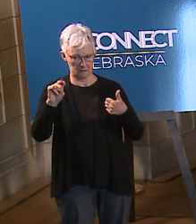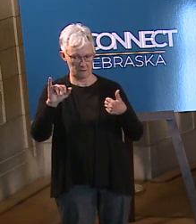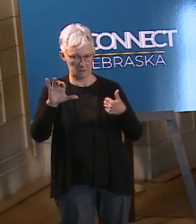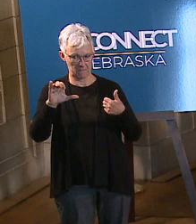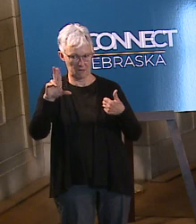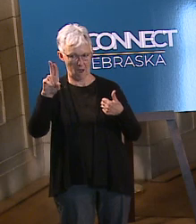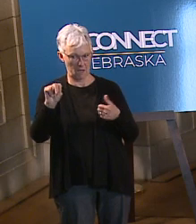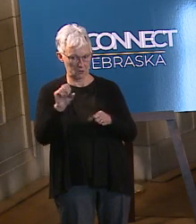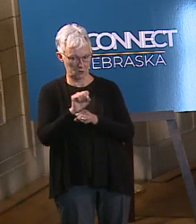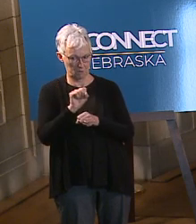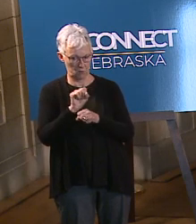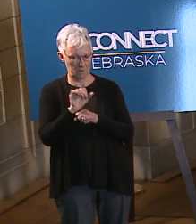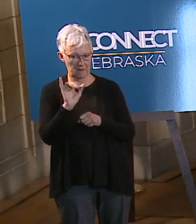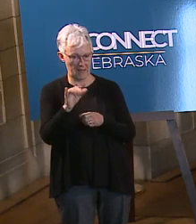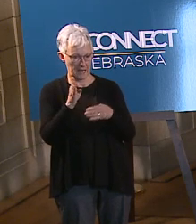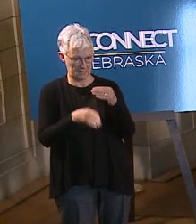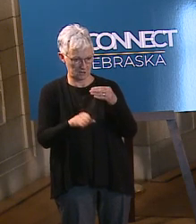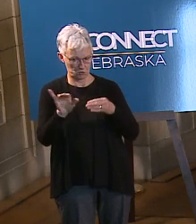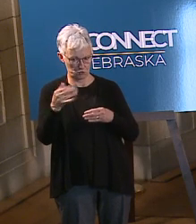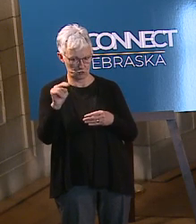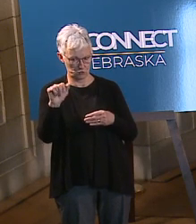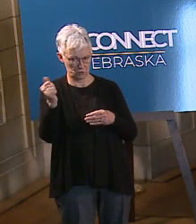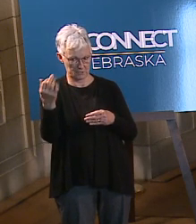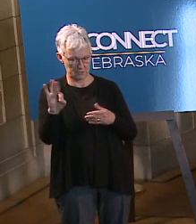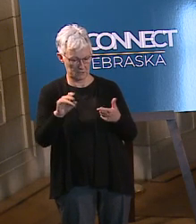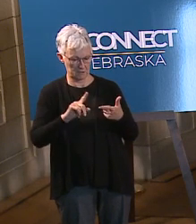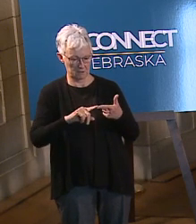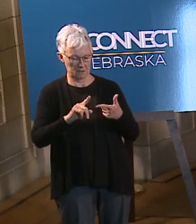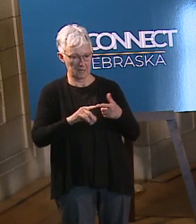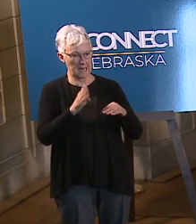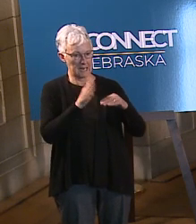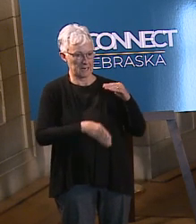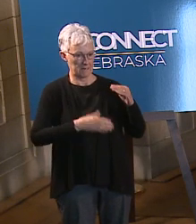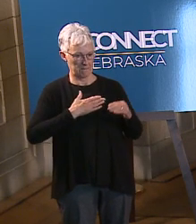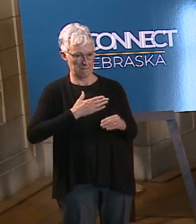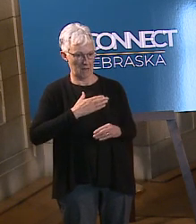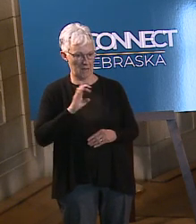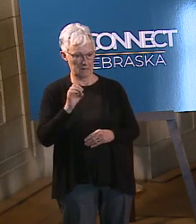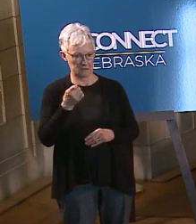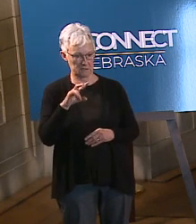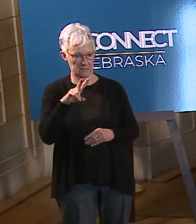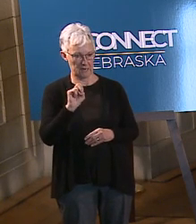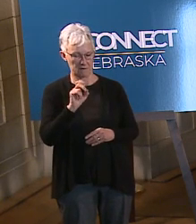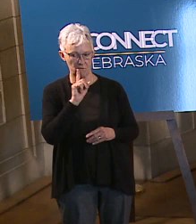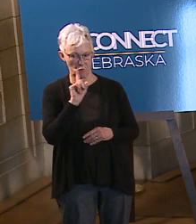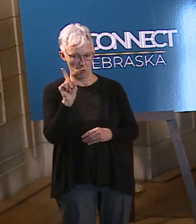SO THERE'S THREE DIFFERENT PIECES HERE, RIGHT. ONE IS THE PANDEMIC UNEMPLOYMENT WHICH WE JUST DISCUSSED.